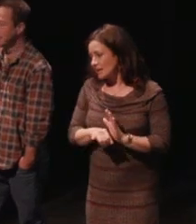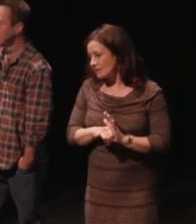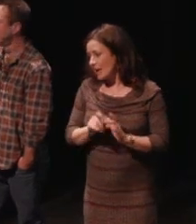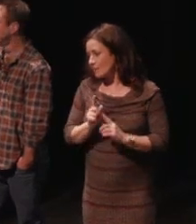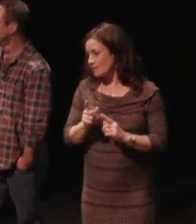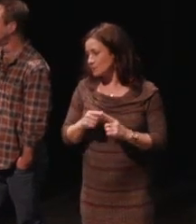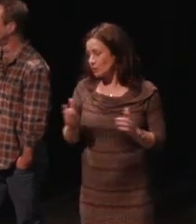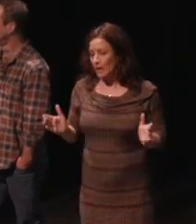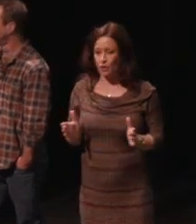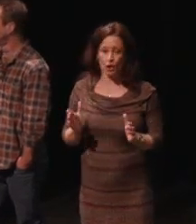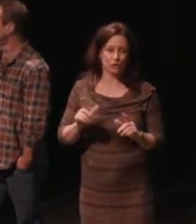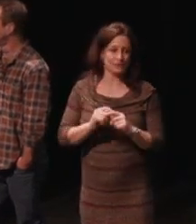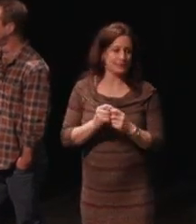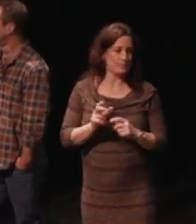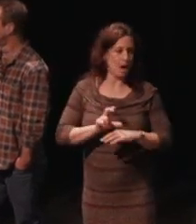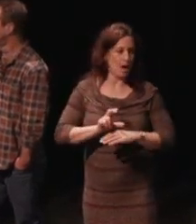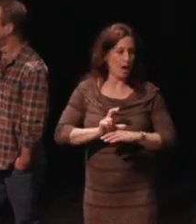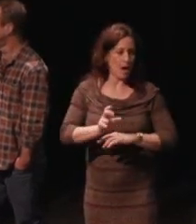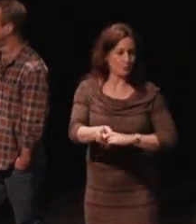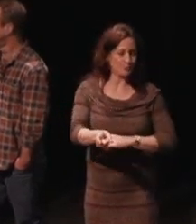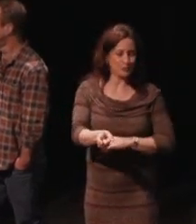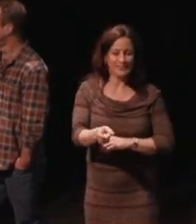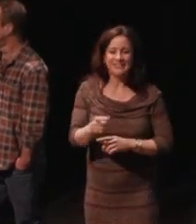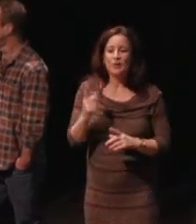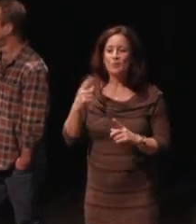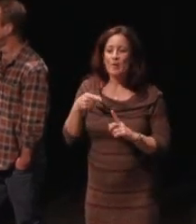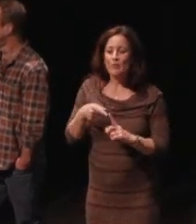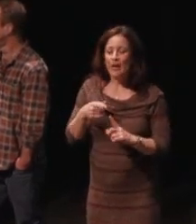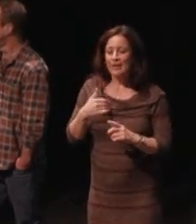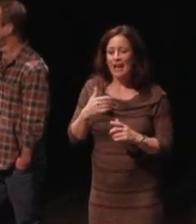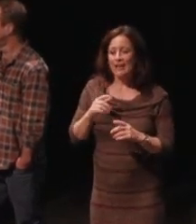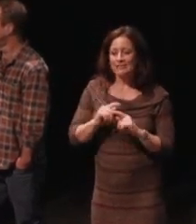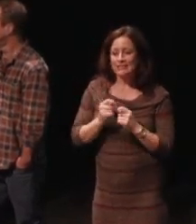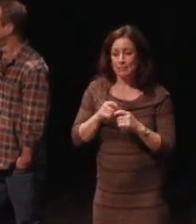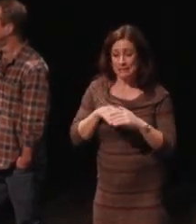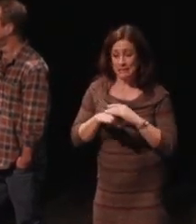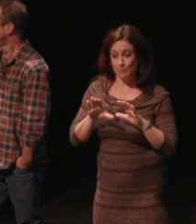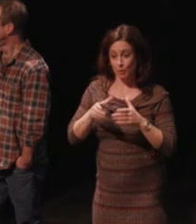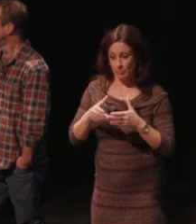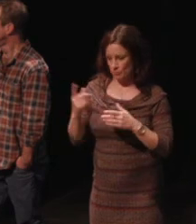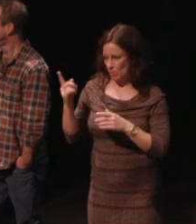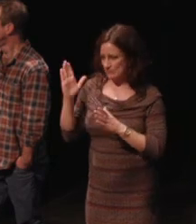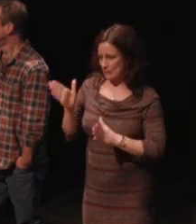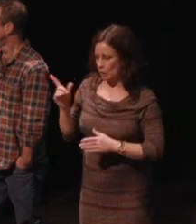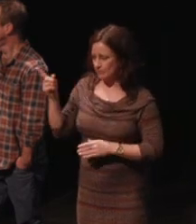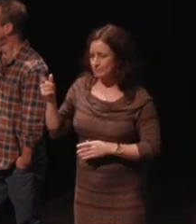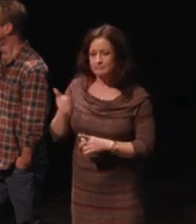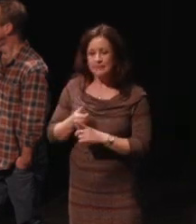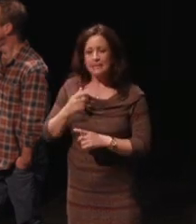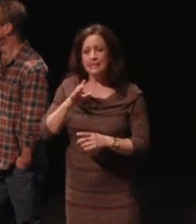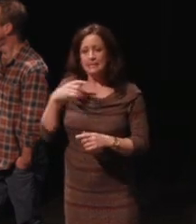At one point, we had an accessibility group, we had a speaker who was this only Spanish speaking only.